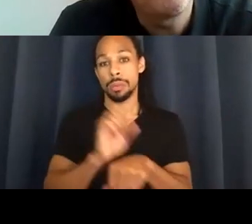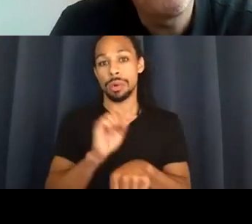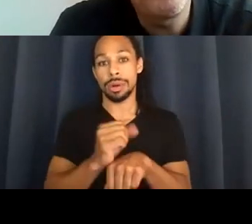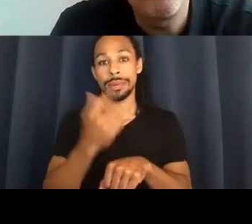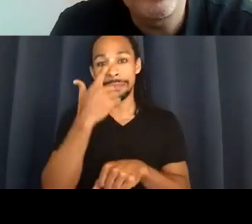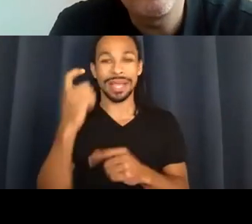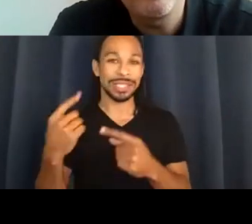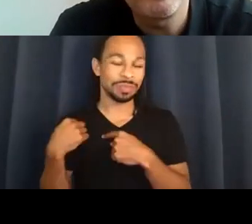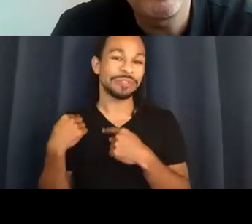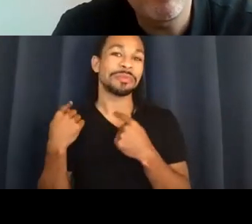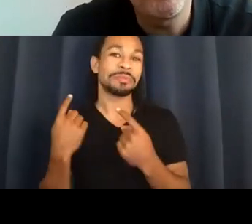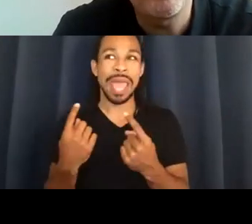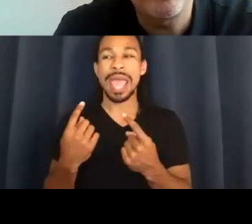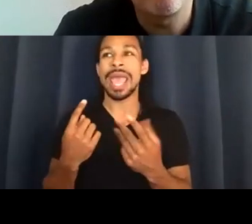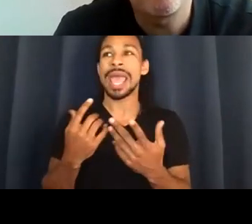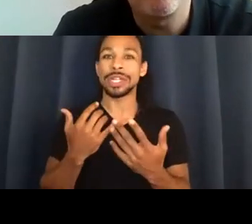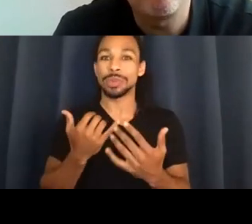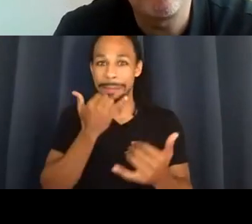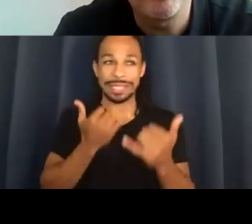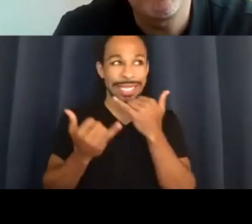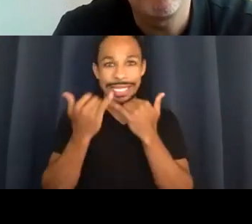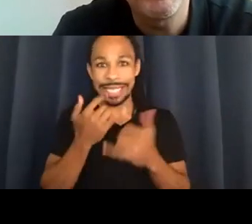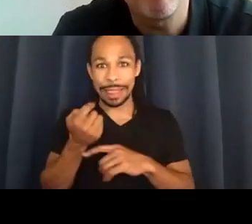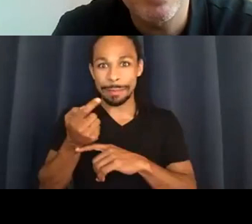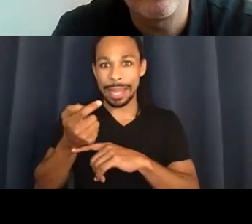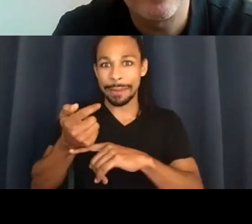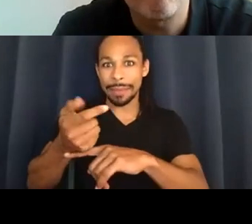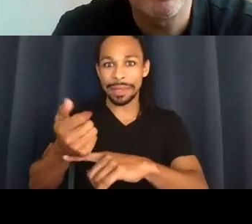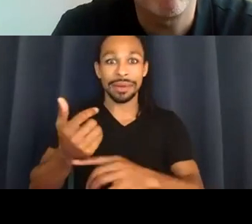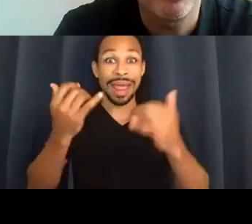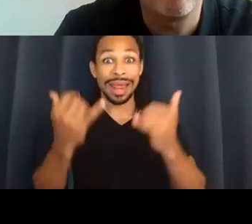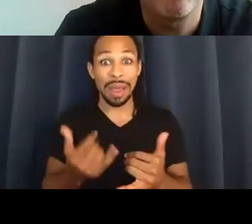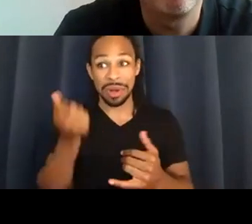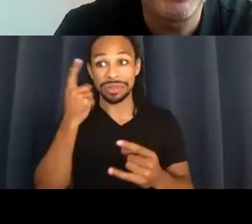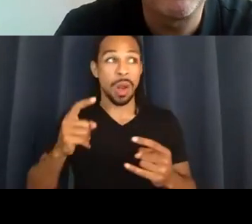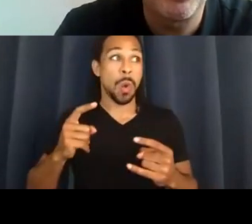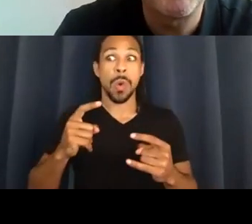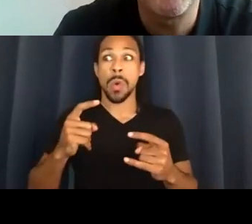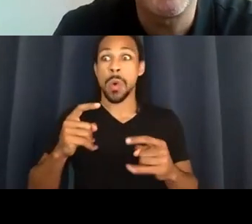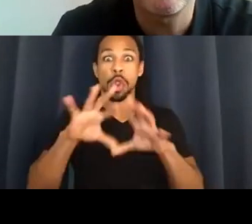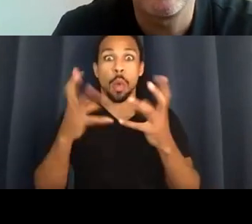it wrong. I'm really aware of the privilege and power that I have occupied going on 26